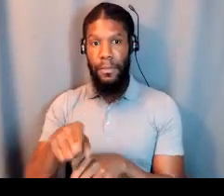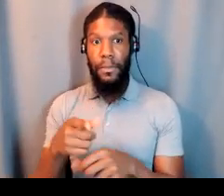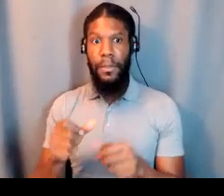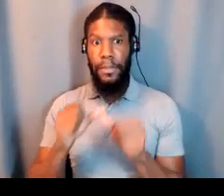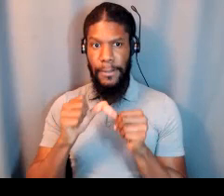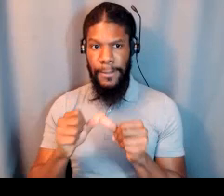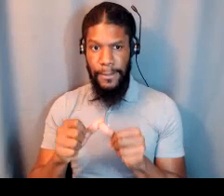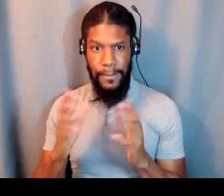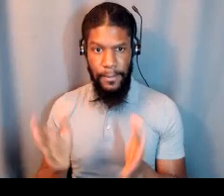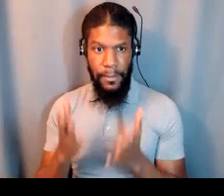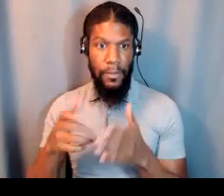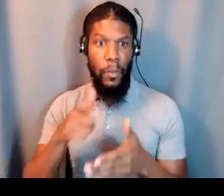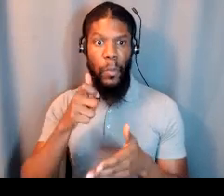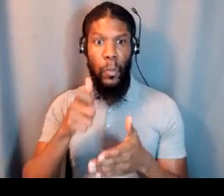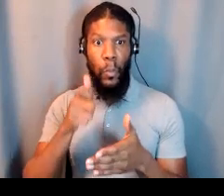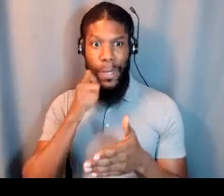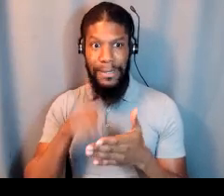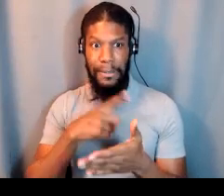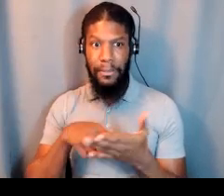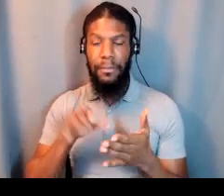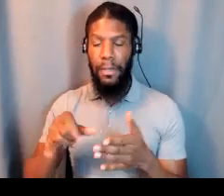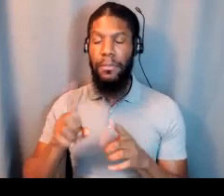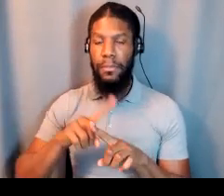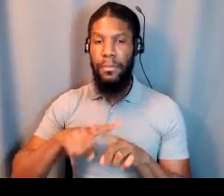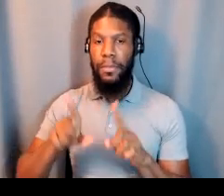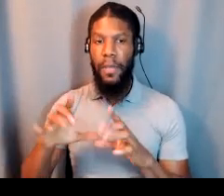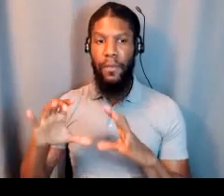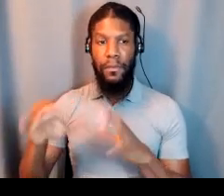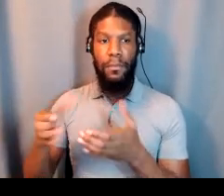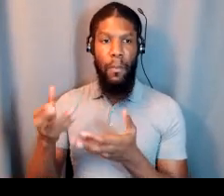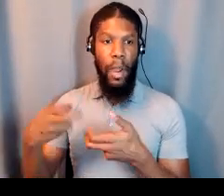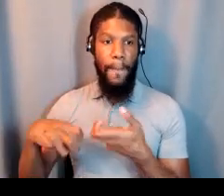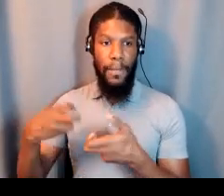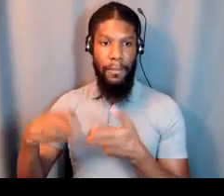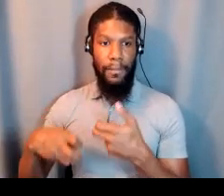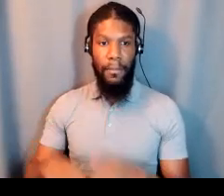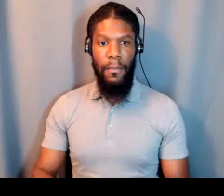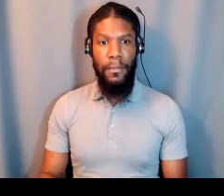you have a different set of problems. Finally, comments were generally more directive